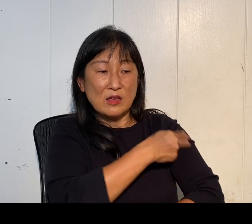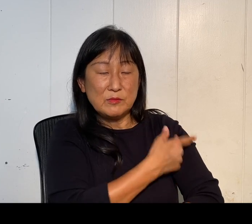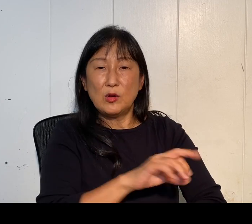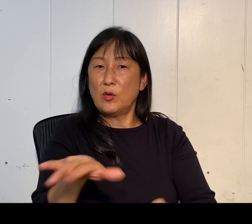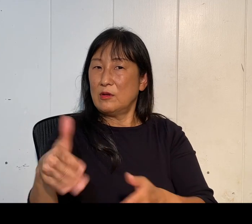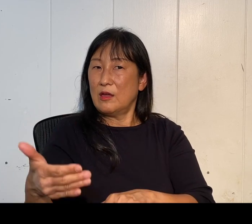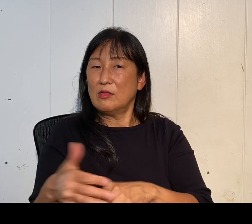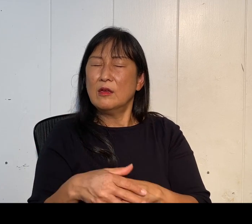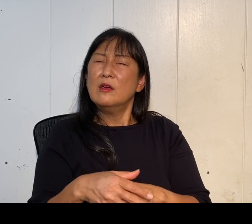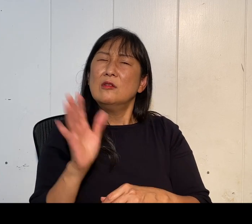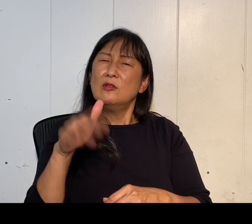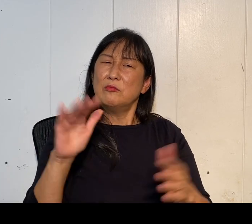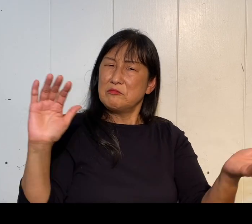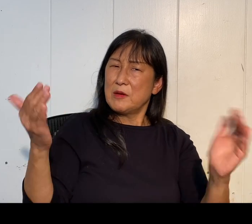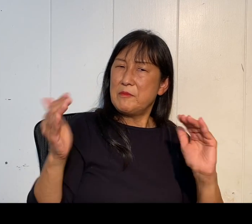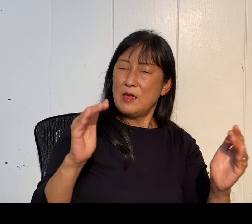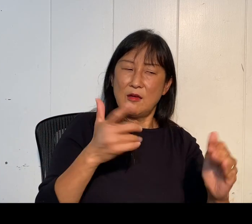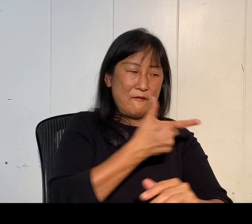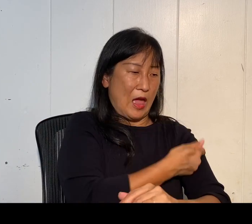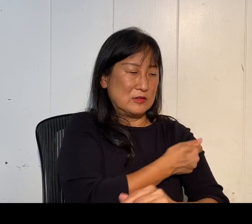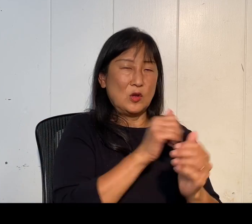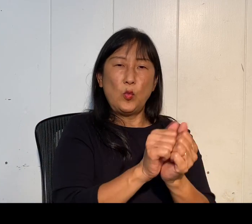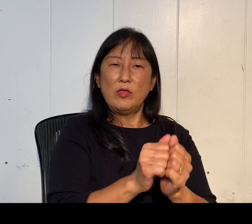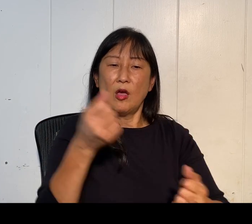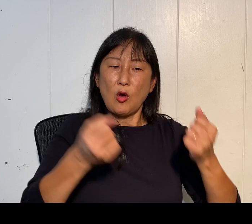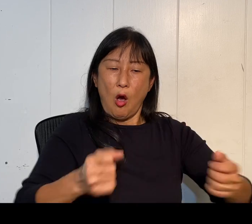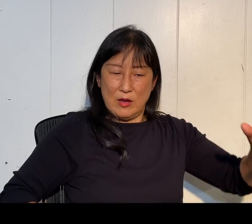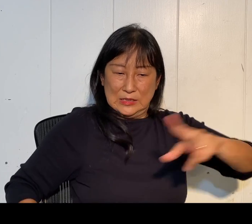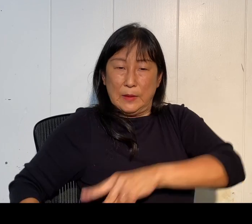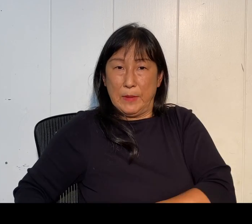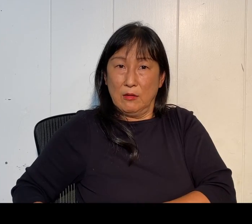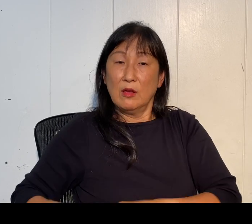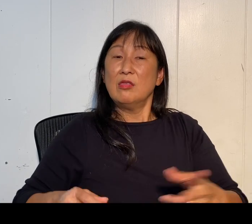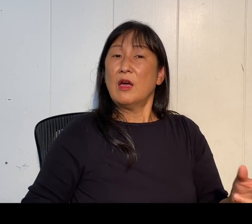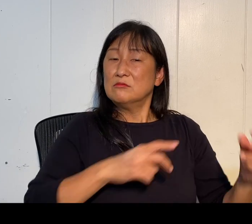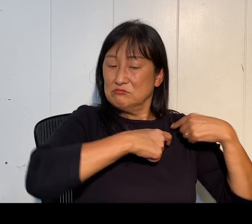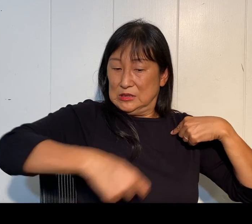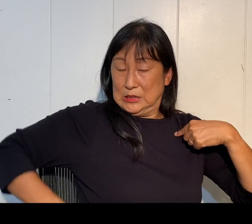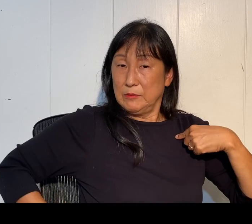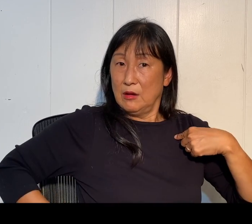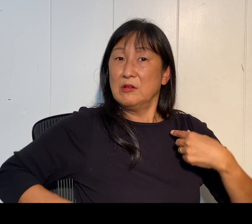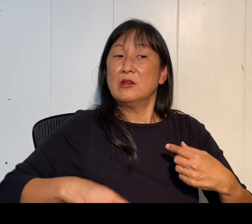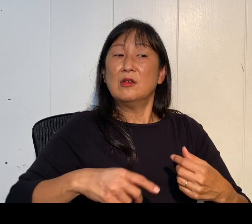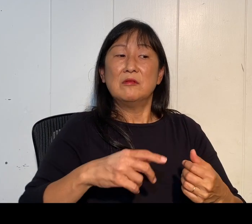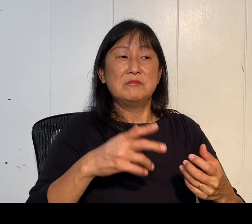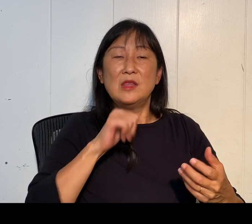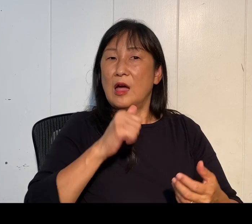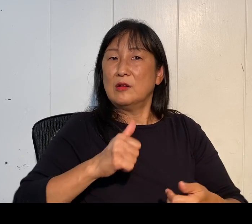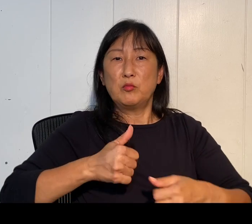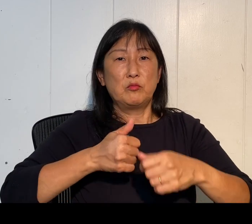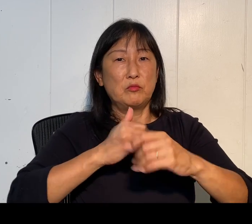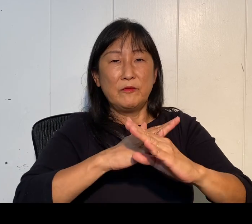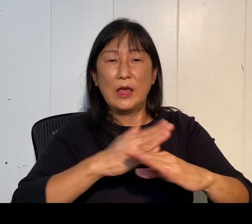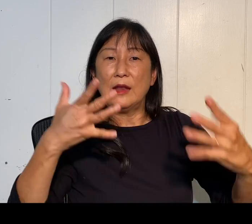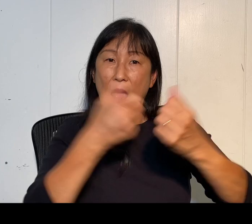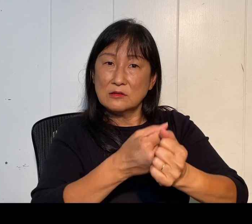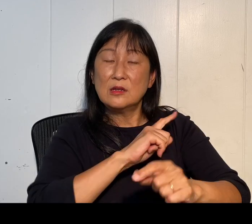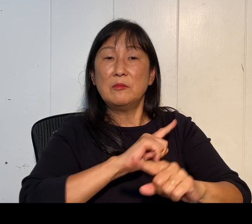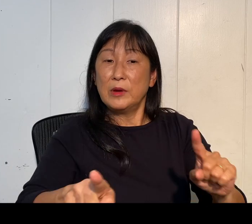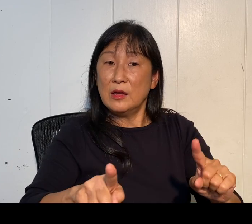Getting vaccinated is like wearing a seatbelt. It doesn’t prevent every injury, but wearing a seatbelt makes it much less likely you’ll die if you get into an accident